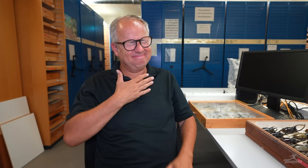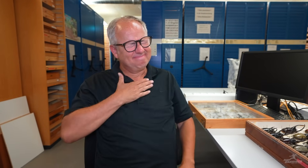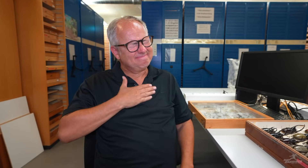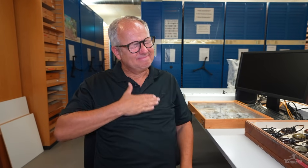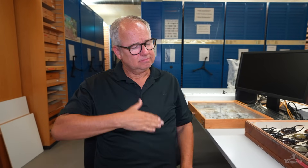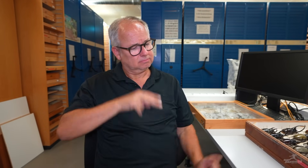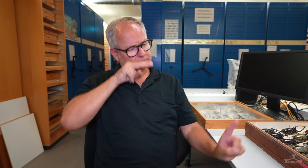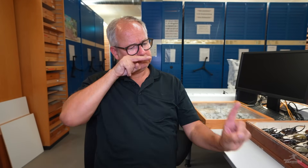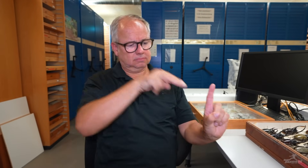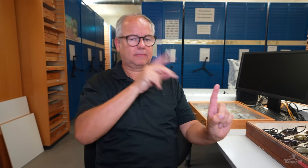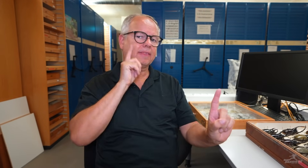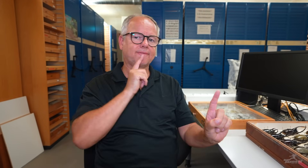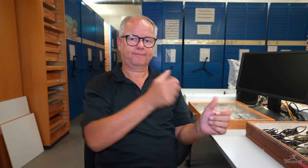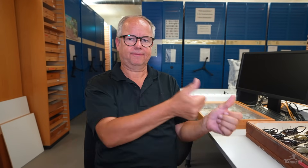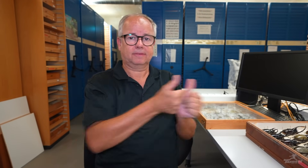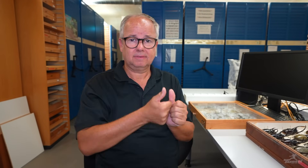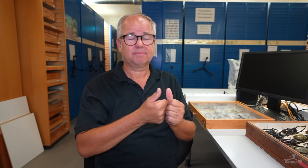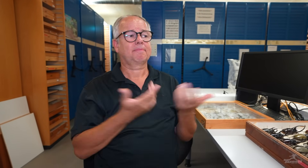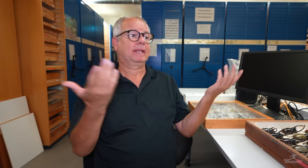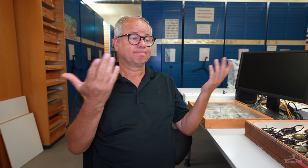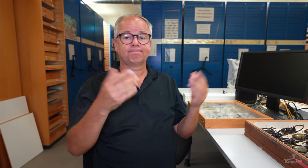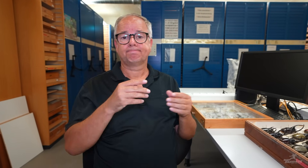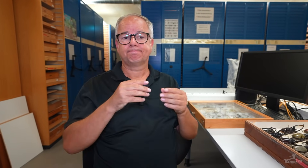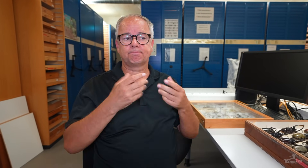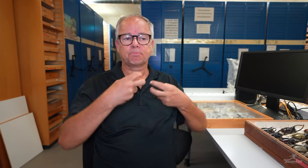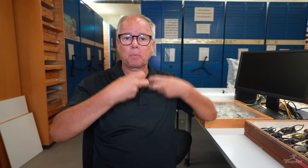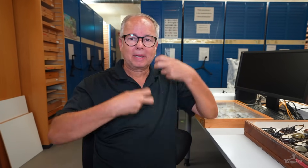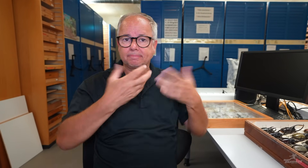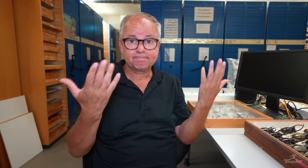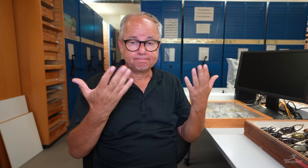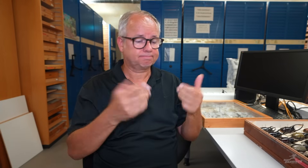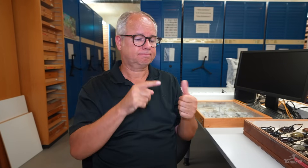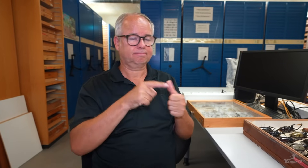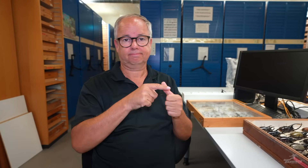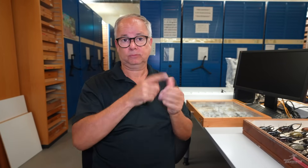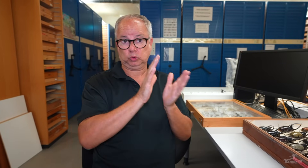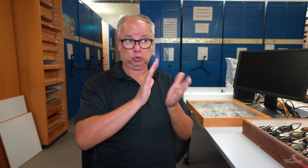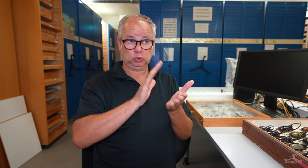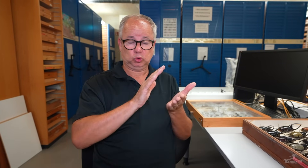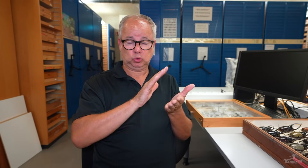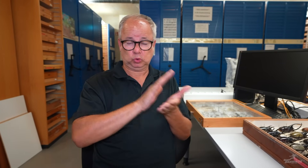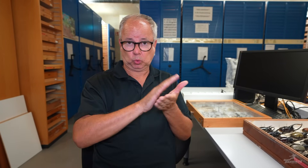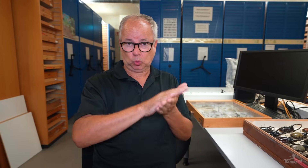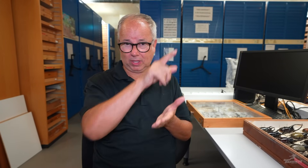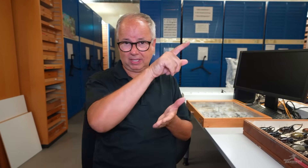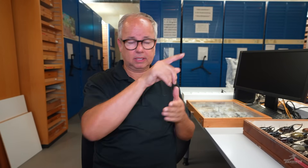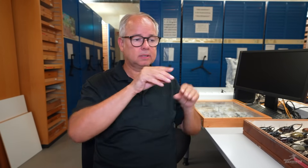It’s something I want so badly but there are issues, the first being that schools